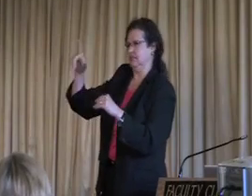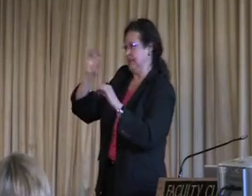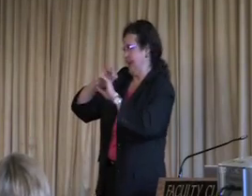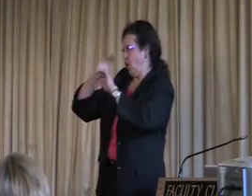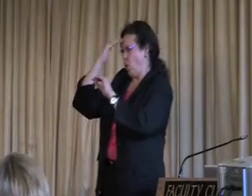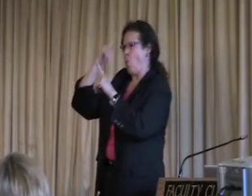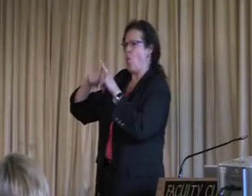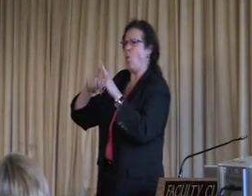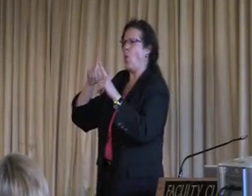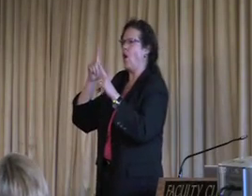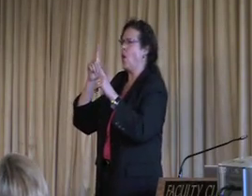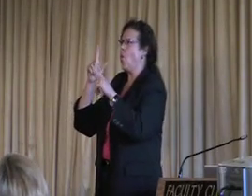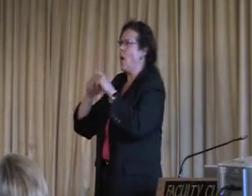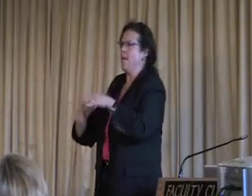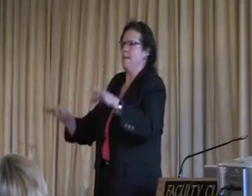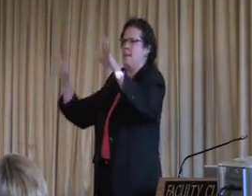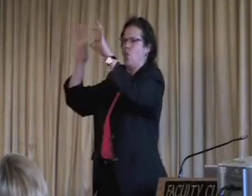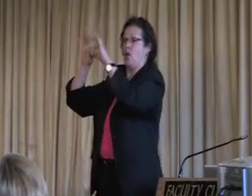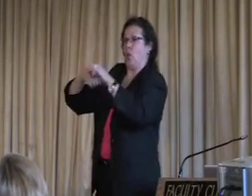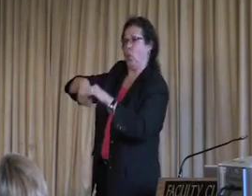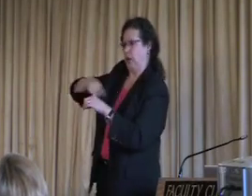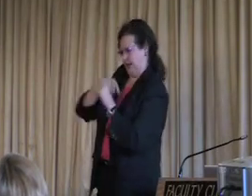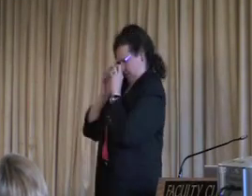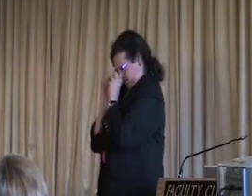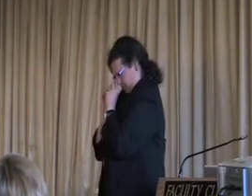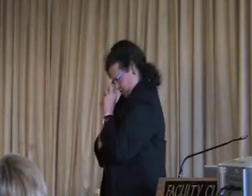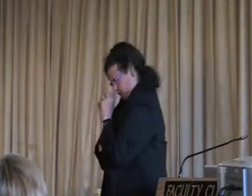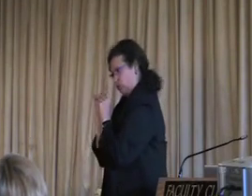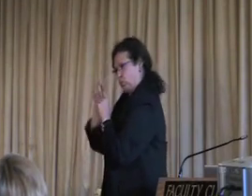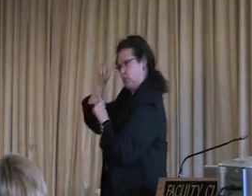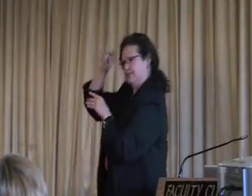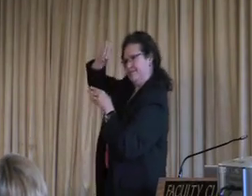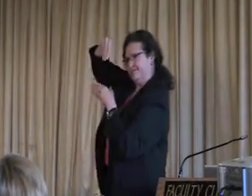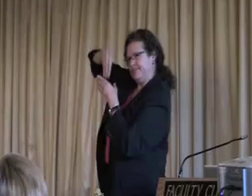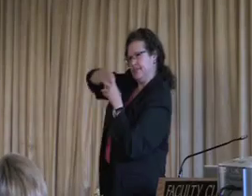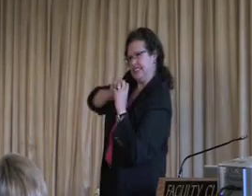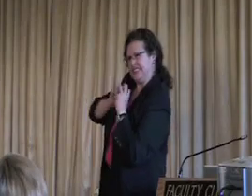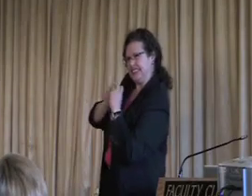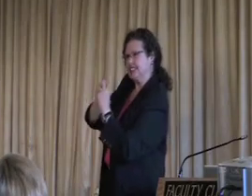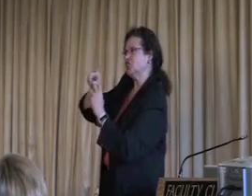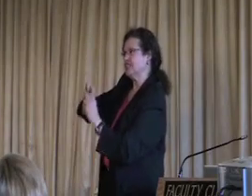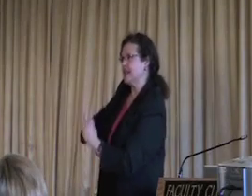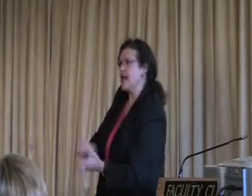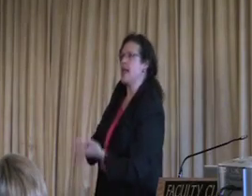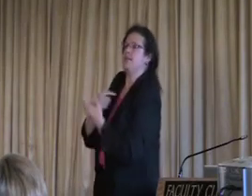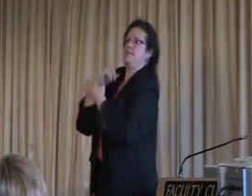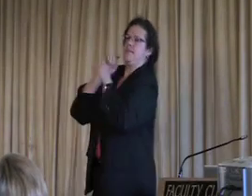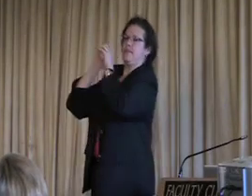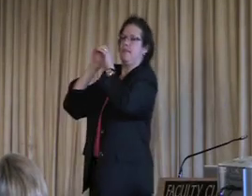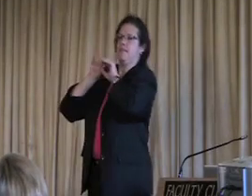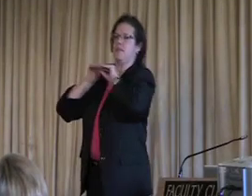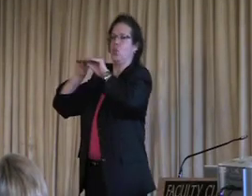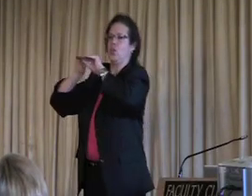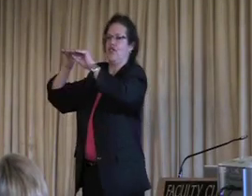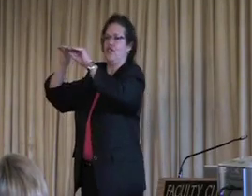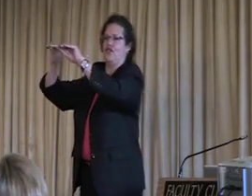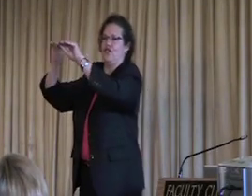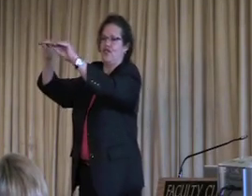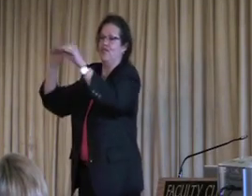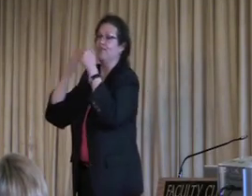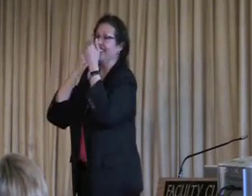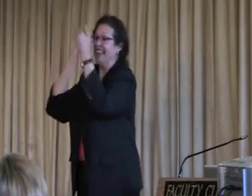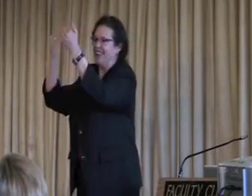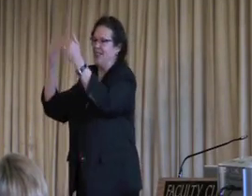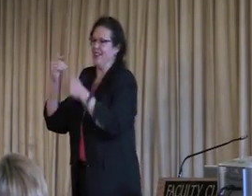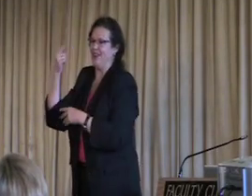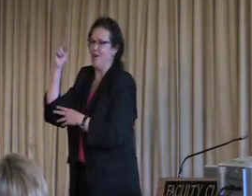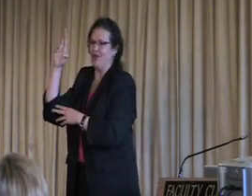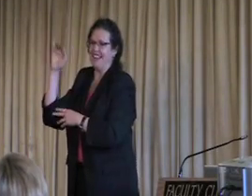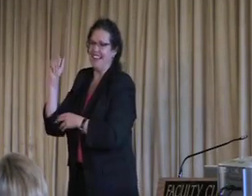an important person in our office. And as I just mentioned, as I was talking